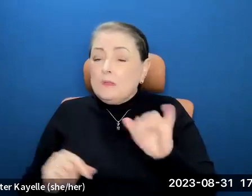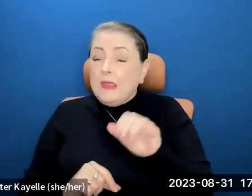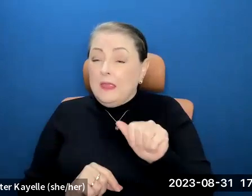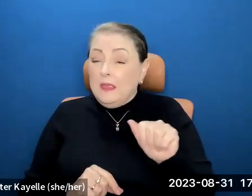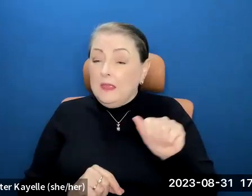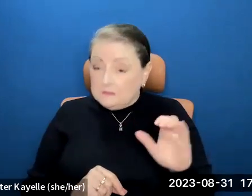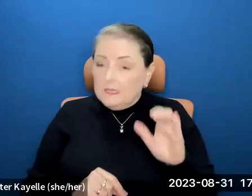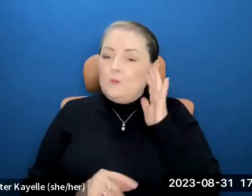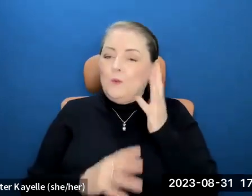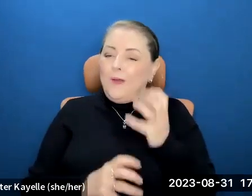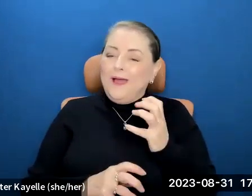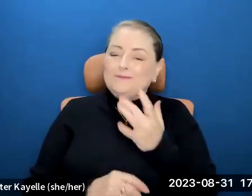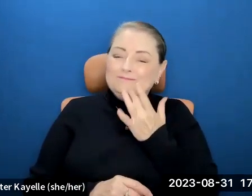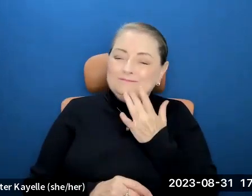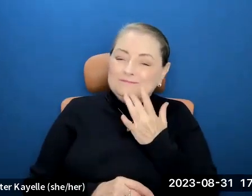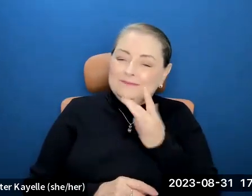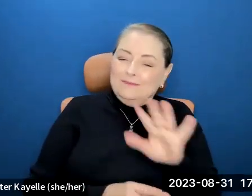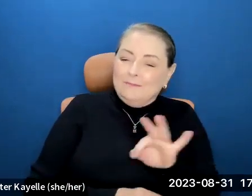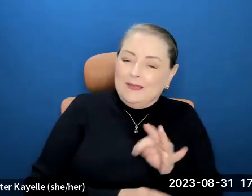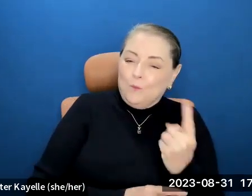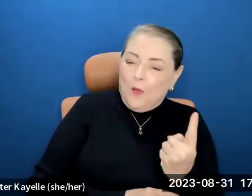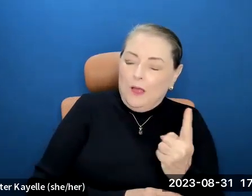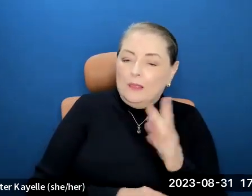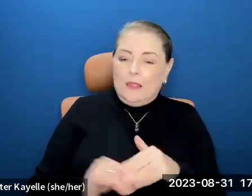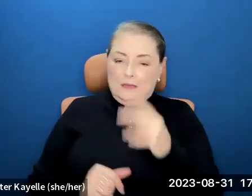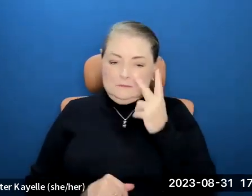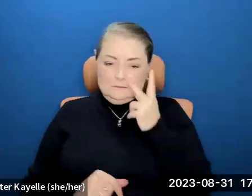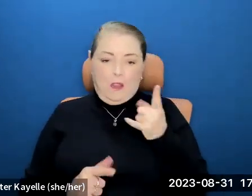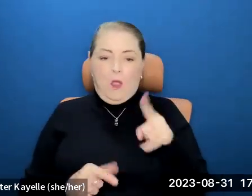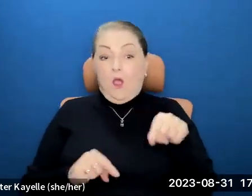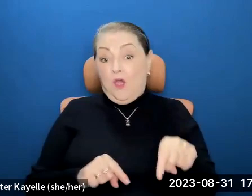want to work in one of our two settings rather than see this as a stepping stone to private